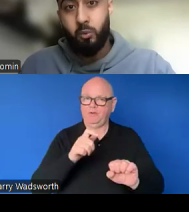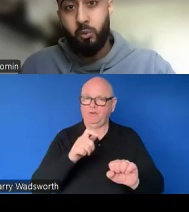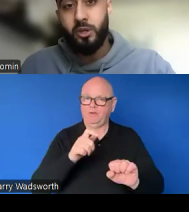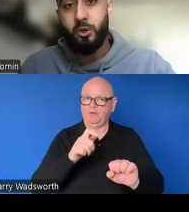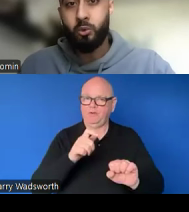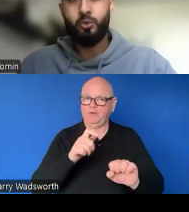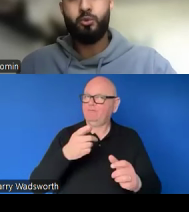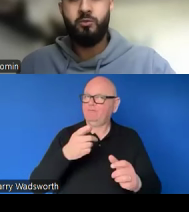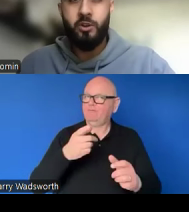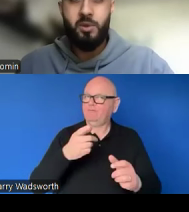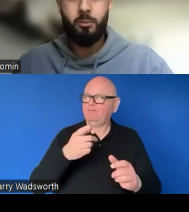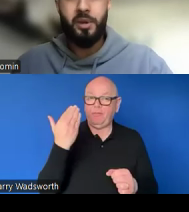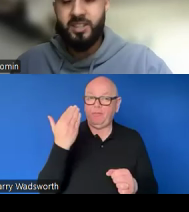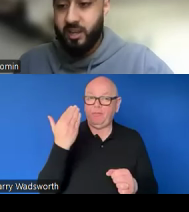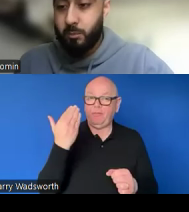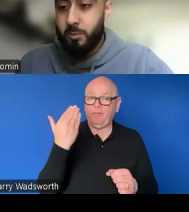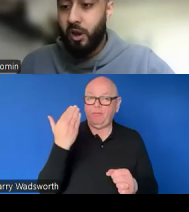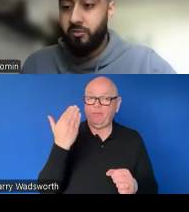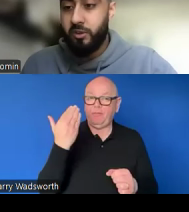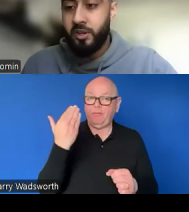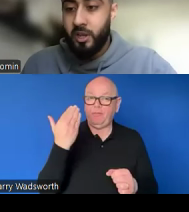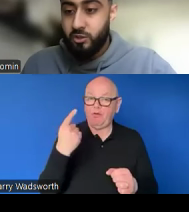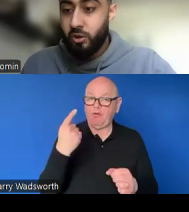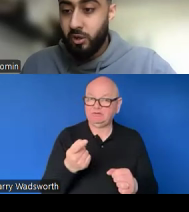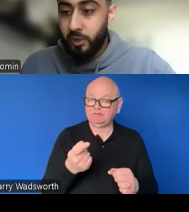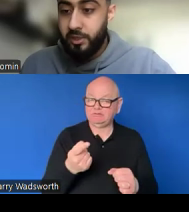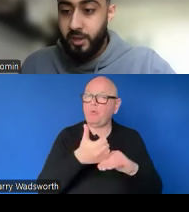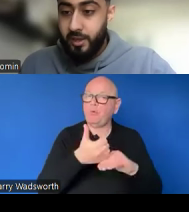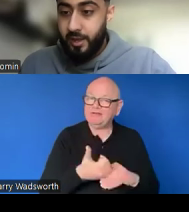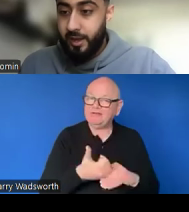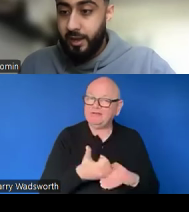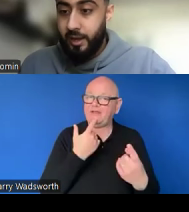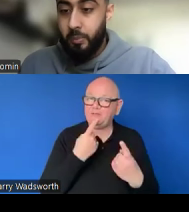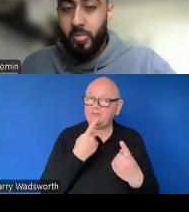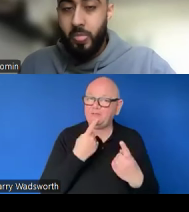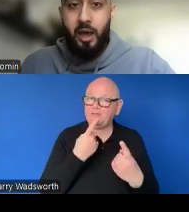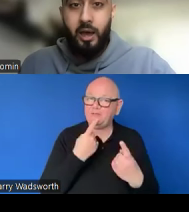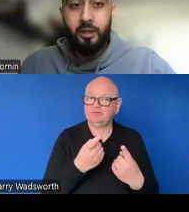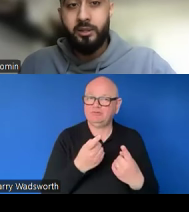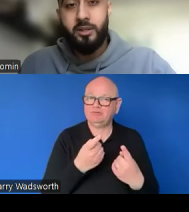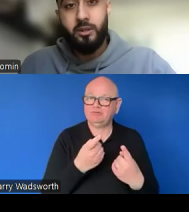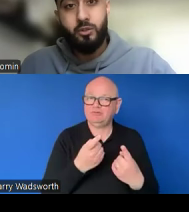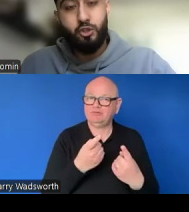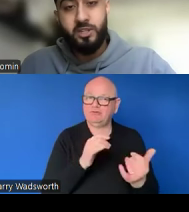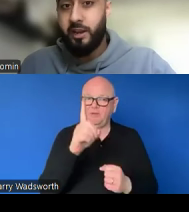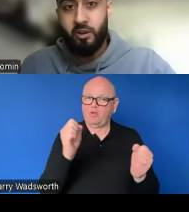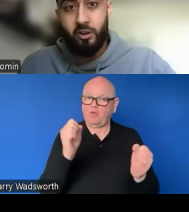it will be going through some fundamental basics that people often struggle with and just clearing up